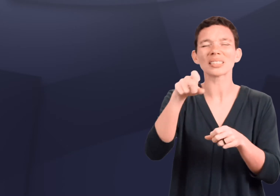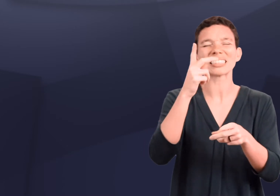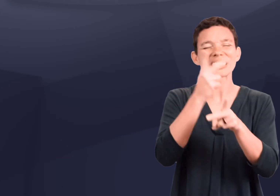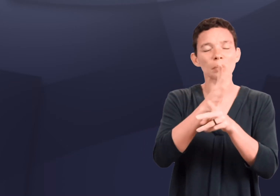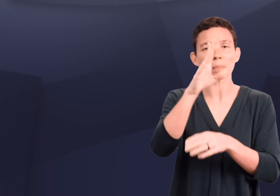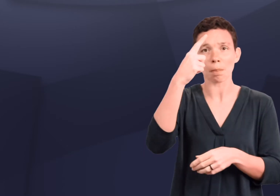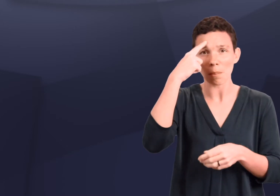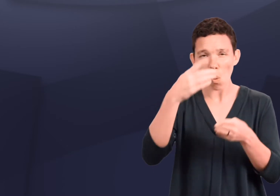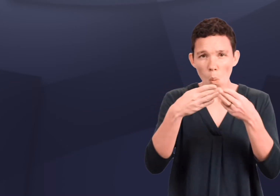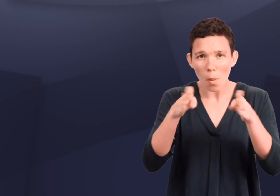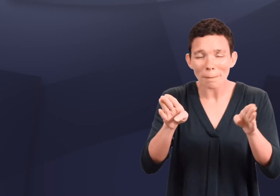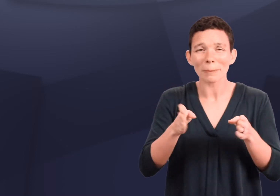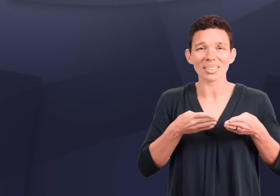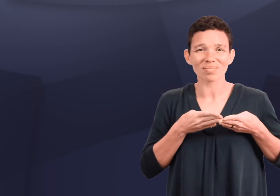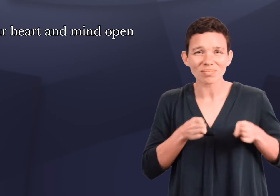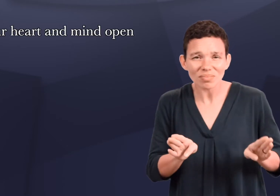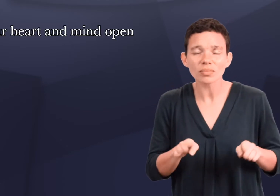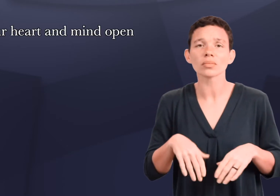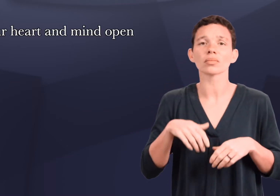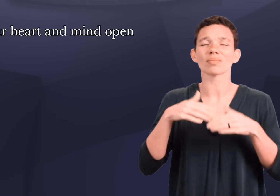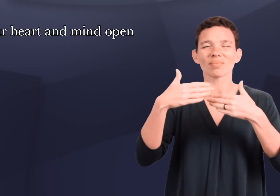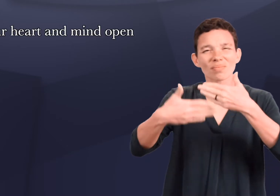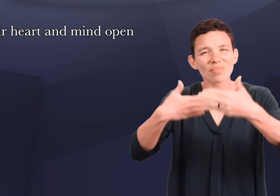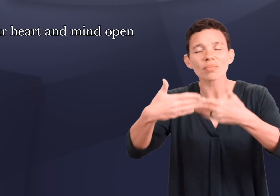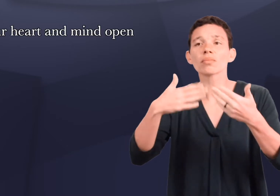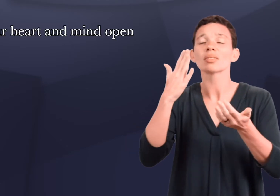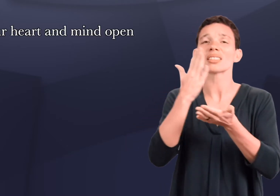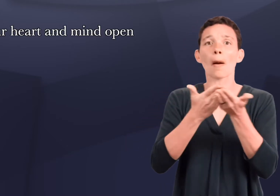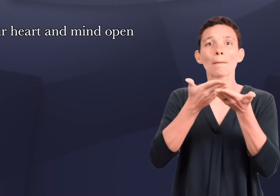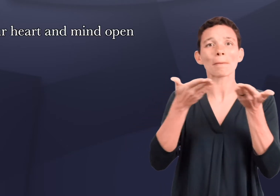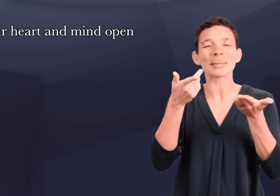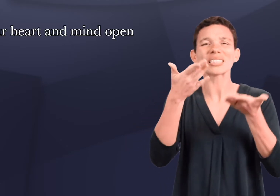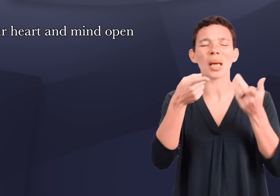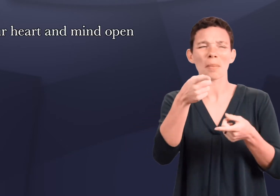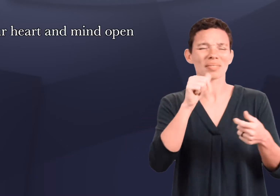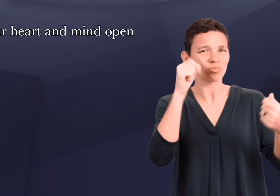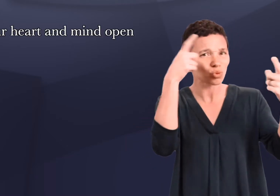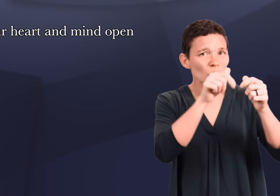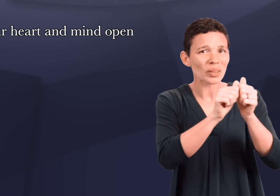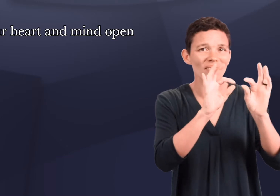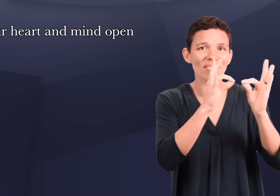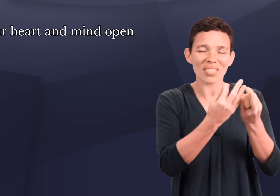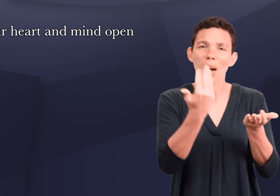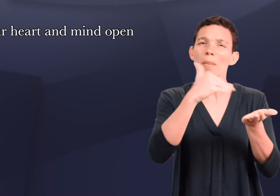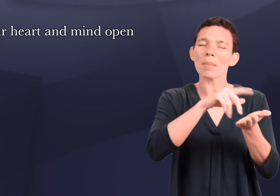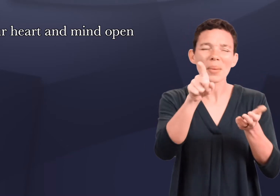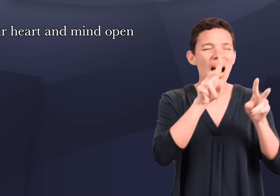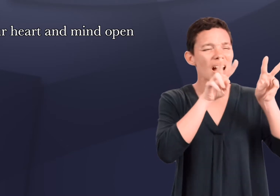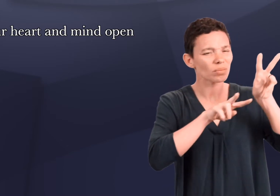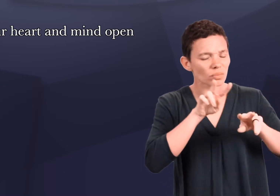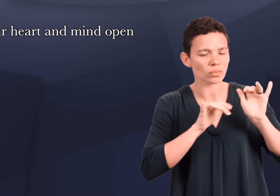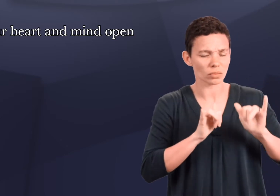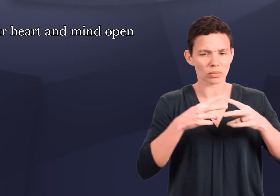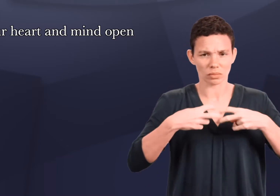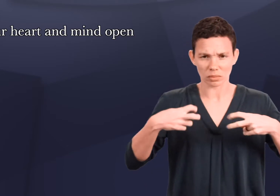To do this work, you must keep your heart and mind open. There will be some things that you will disagree with when working with families.